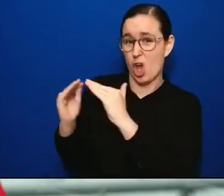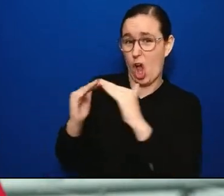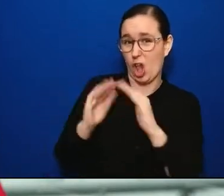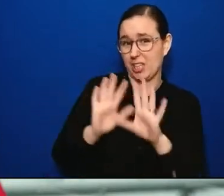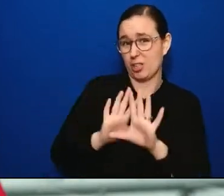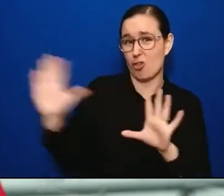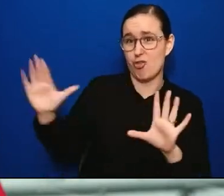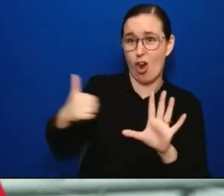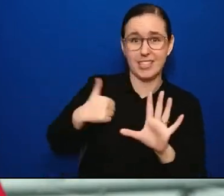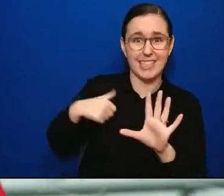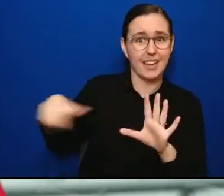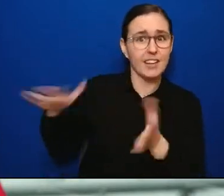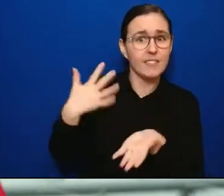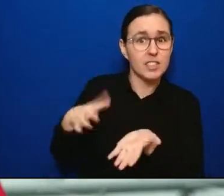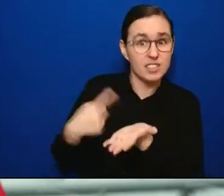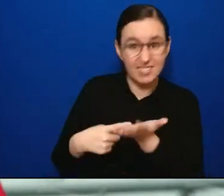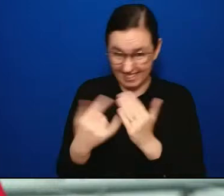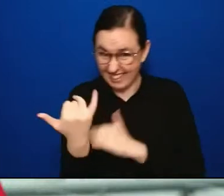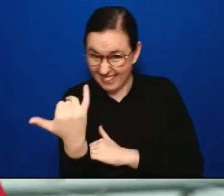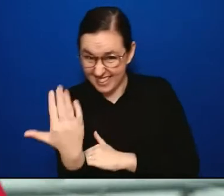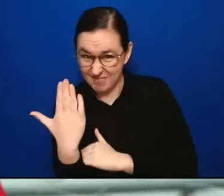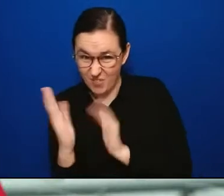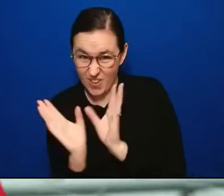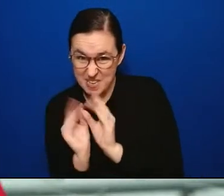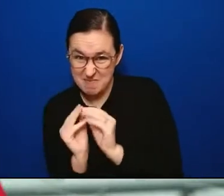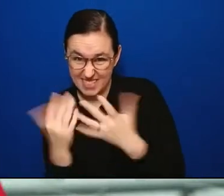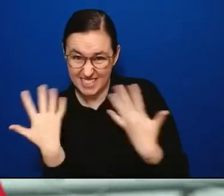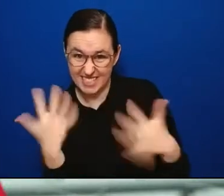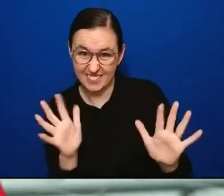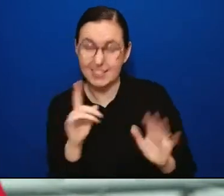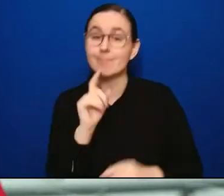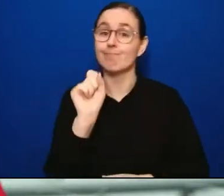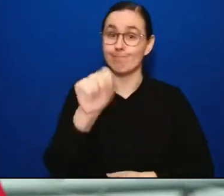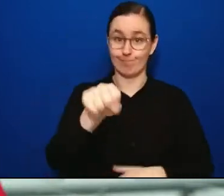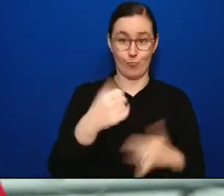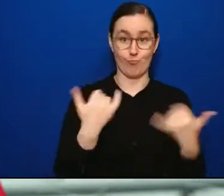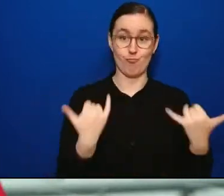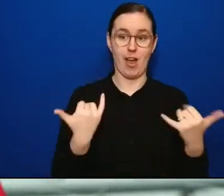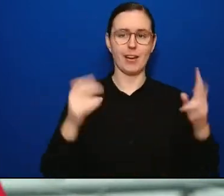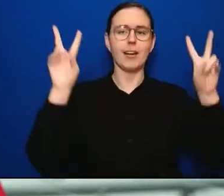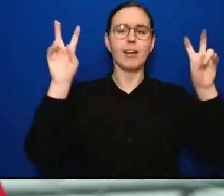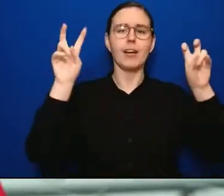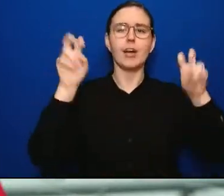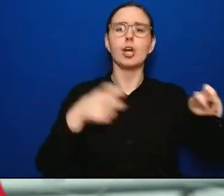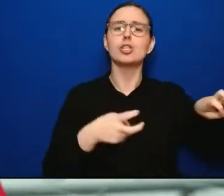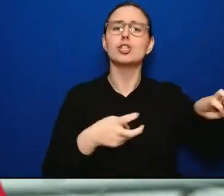colleagues across the country. Even this morning. We are in a